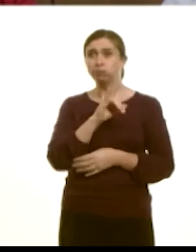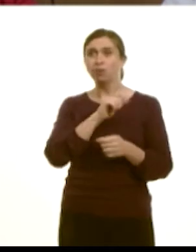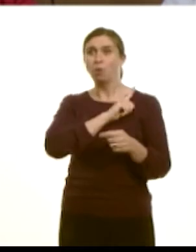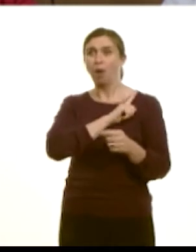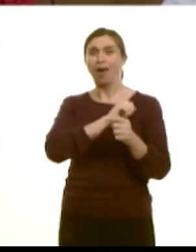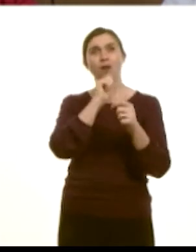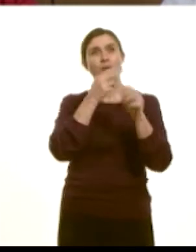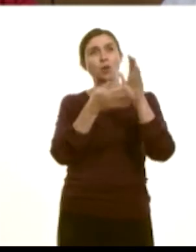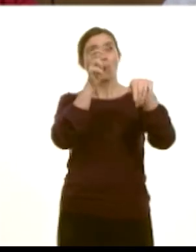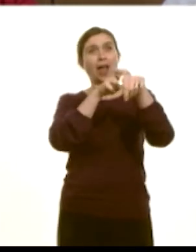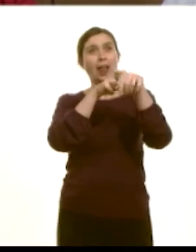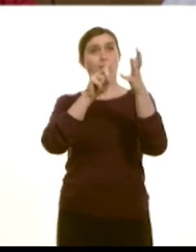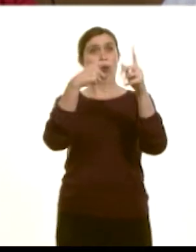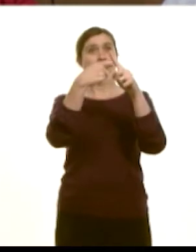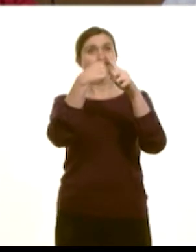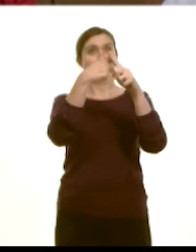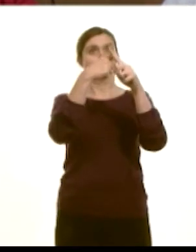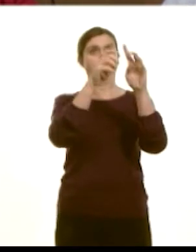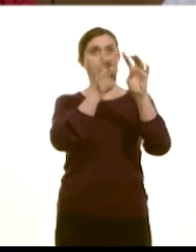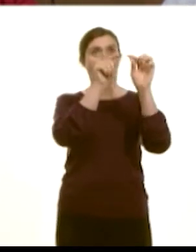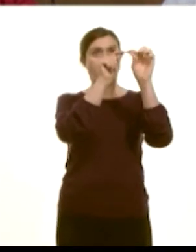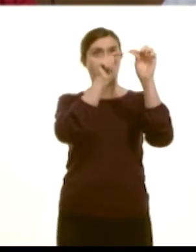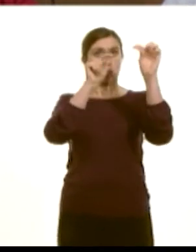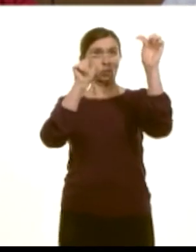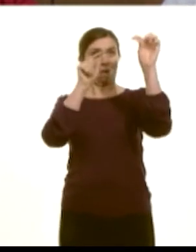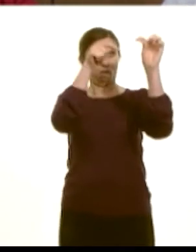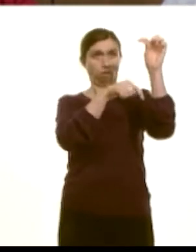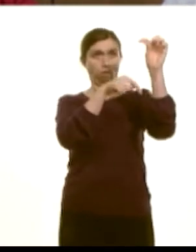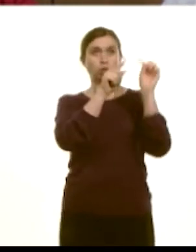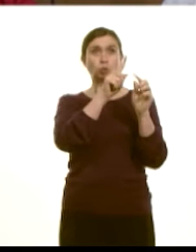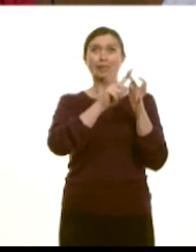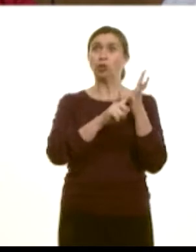I think that it is exceptionally important that the UK remains in the EU.